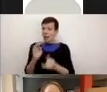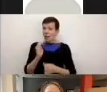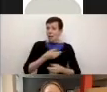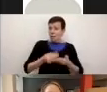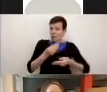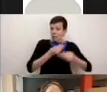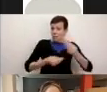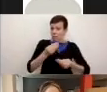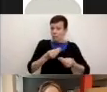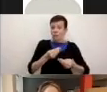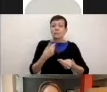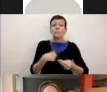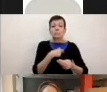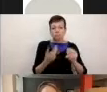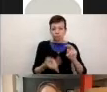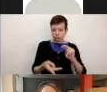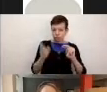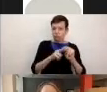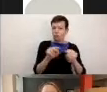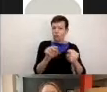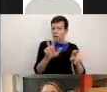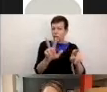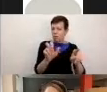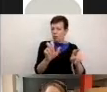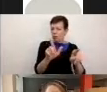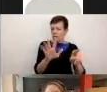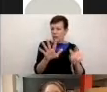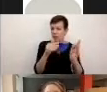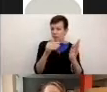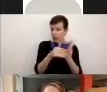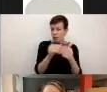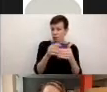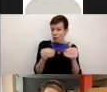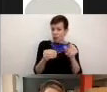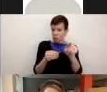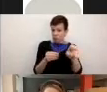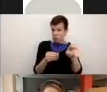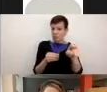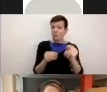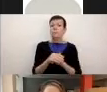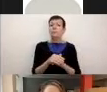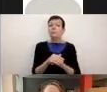to $325,000 with the notable addition of multiple intakes.